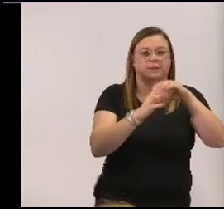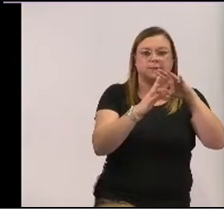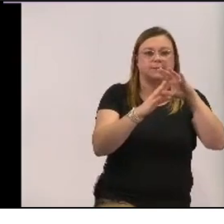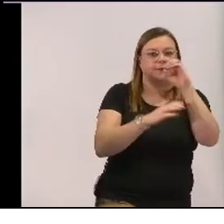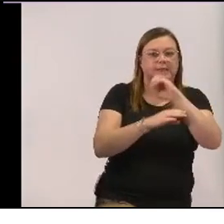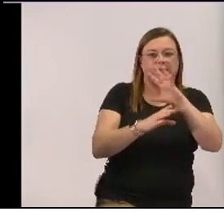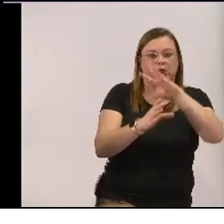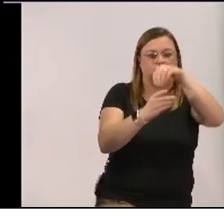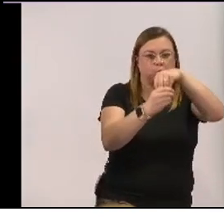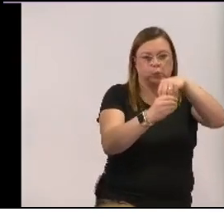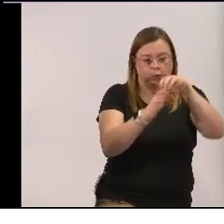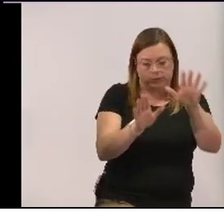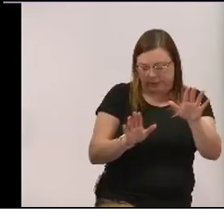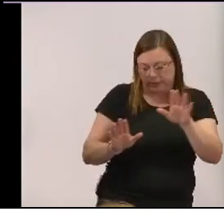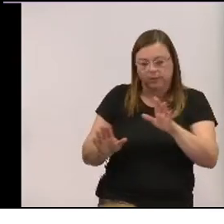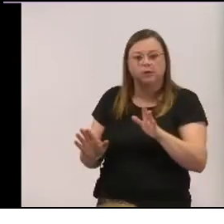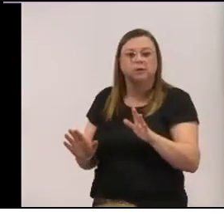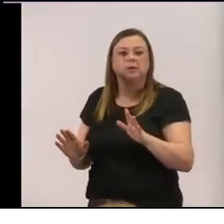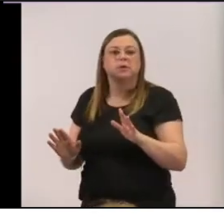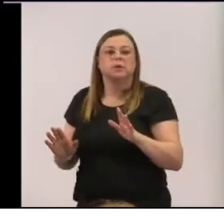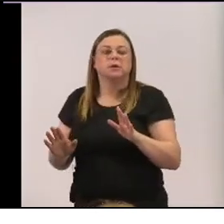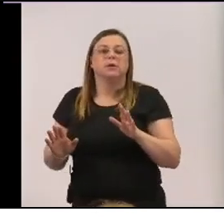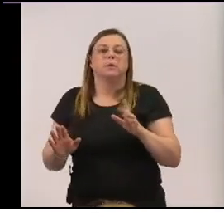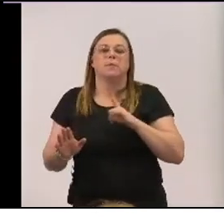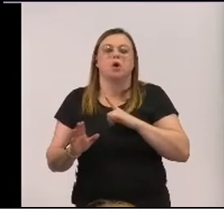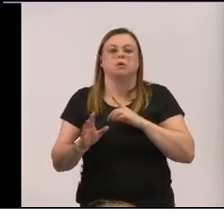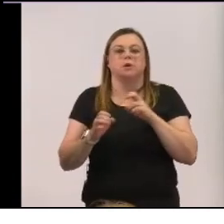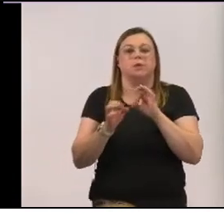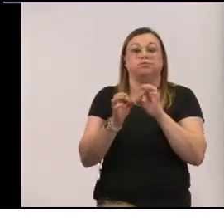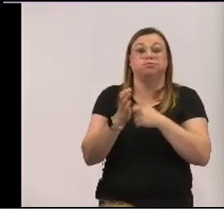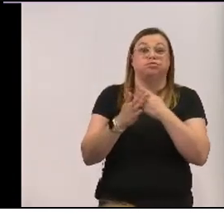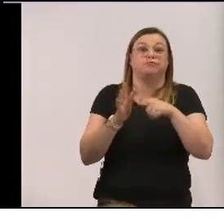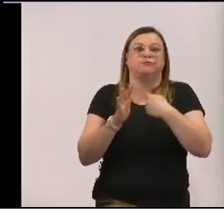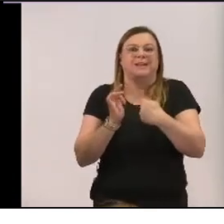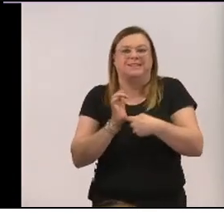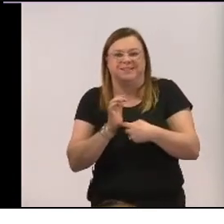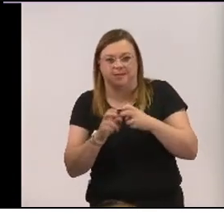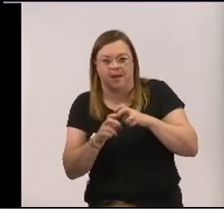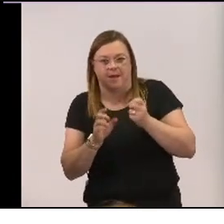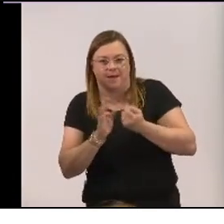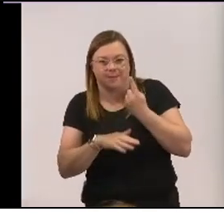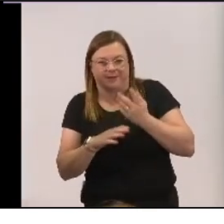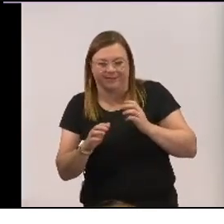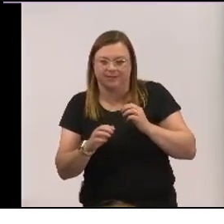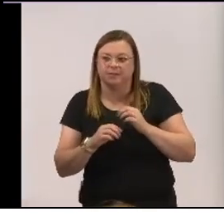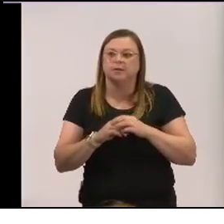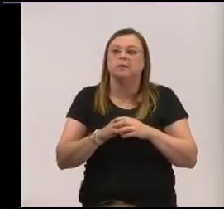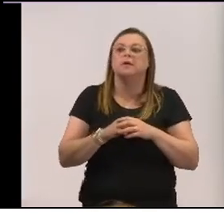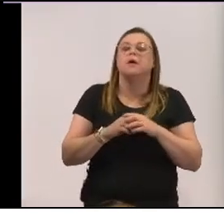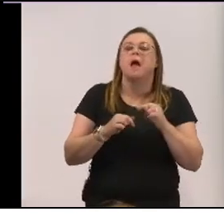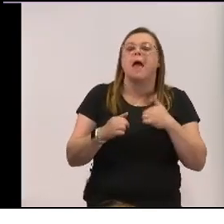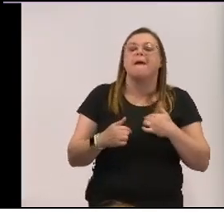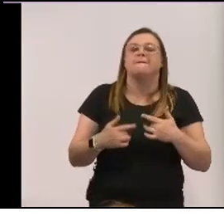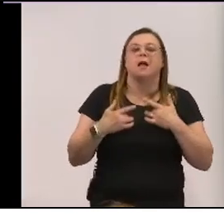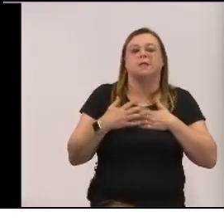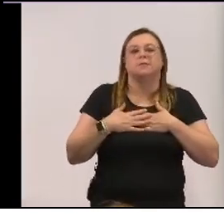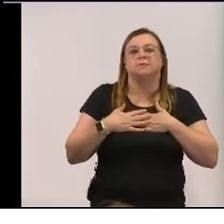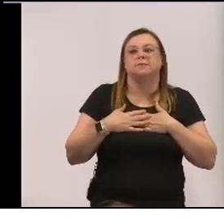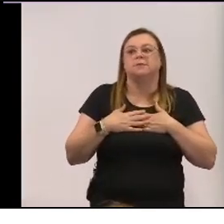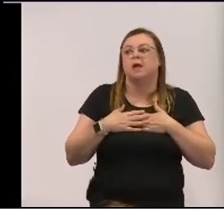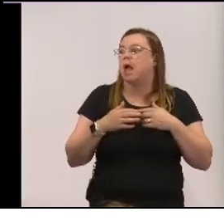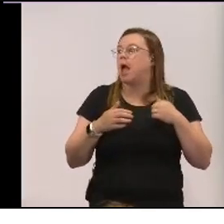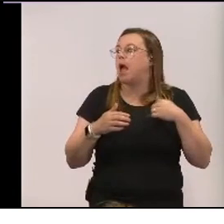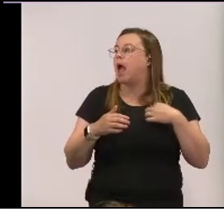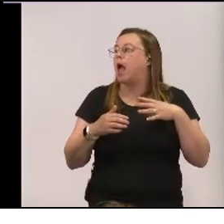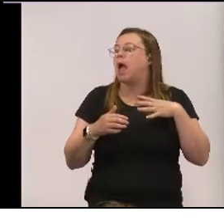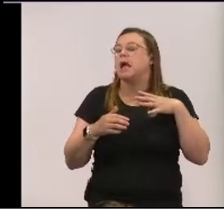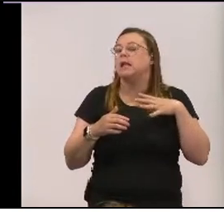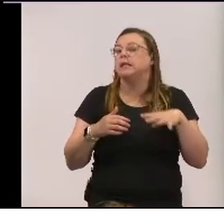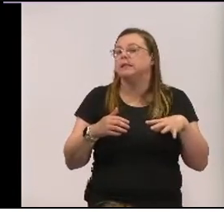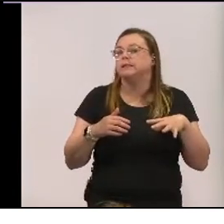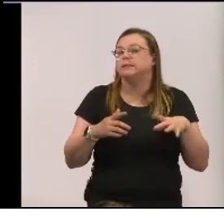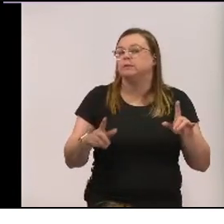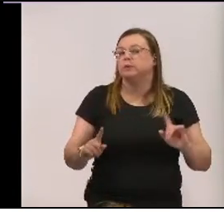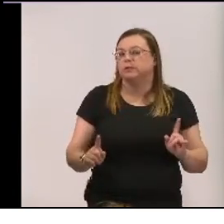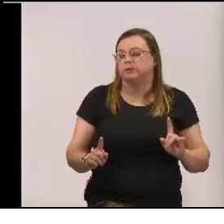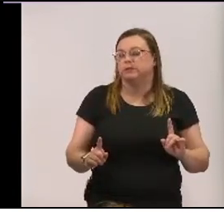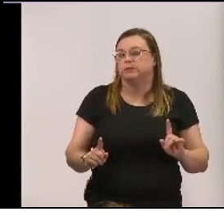a member of the Union because Brexit did happen. I just felt that I need really to bring myself